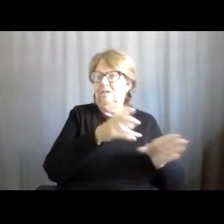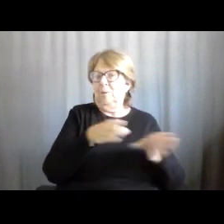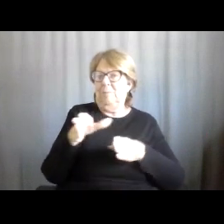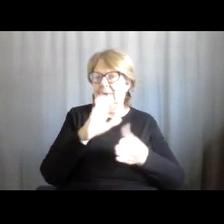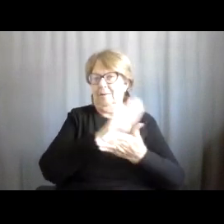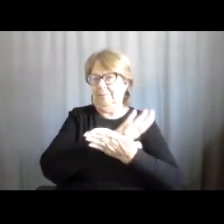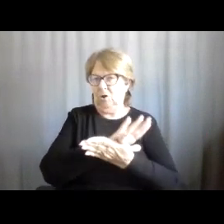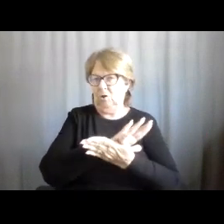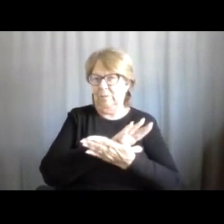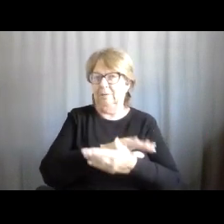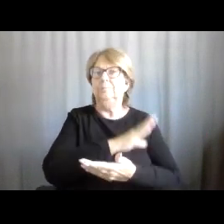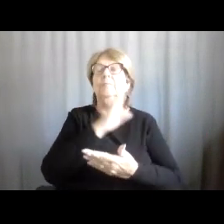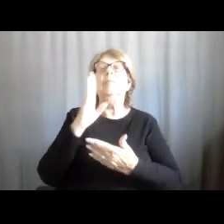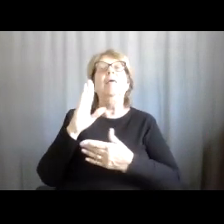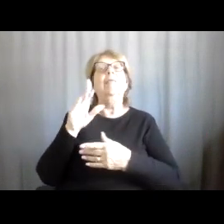[Roby Poche (DES)] In 2027 and onward,